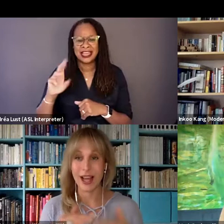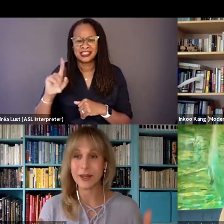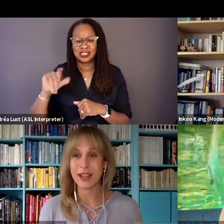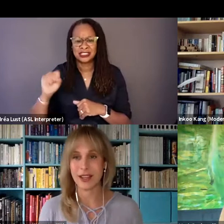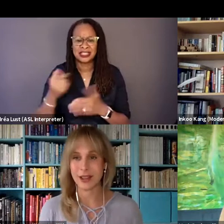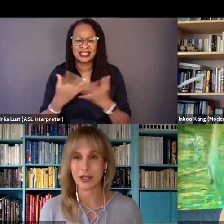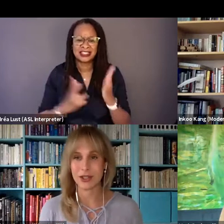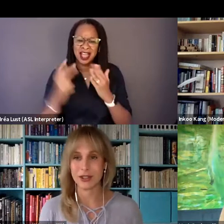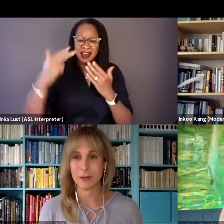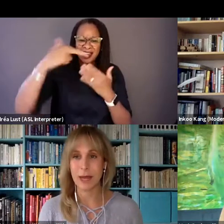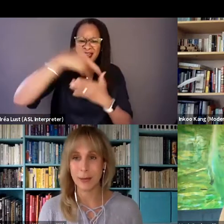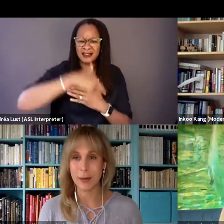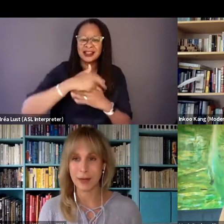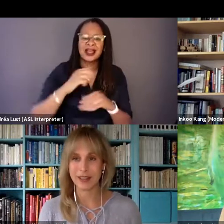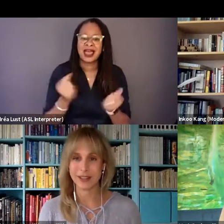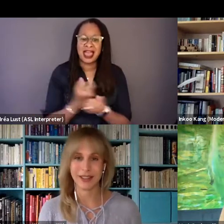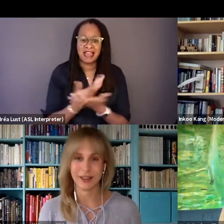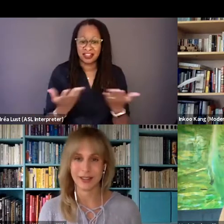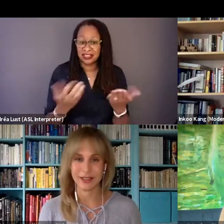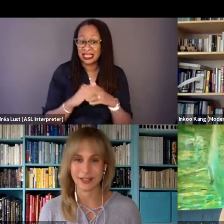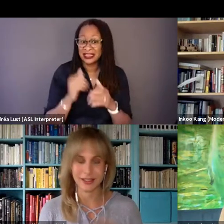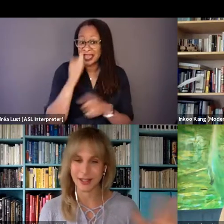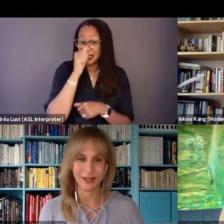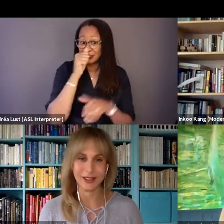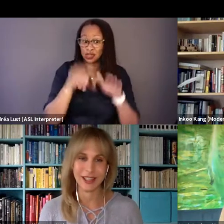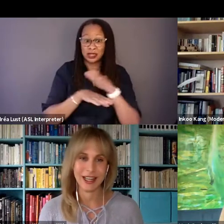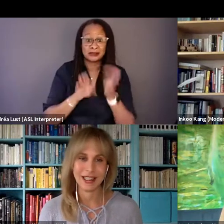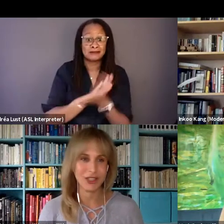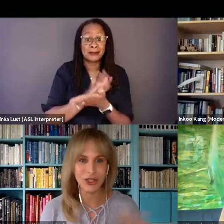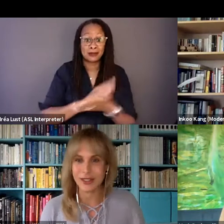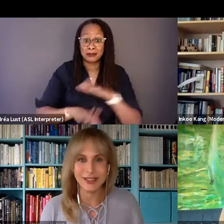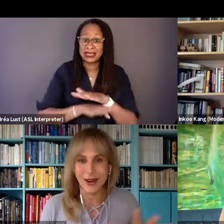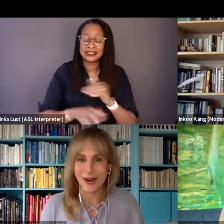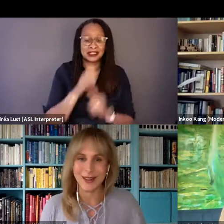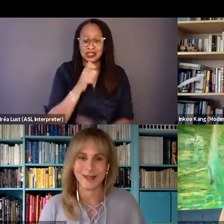everything in the animation is paper-based. There isn't a single digital dissolve